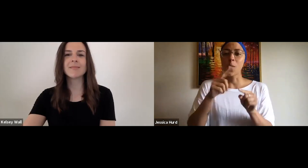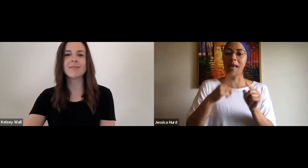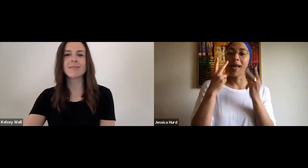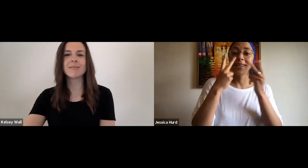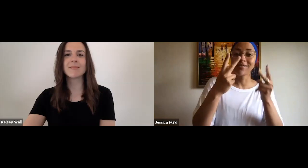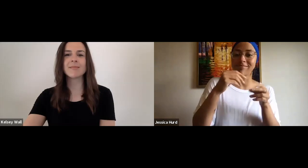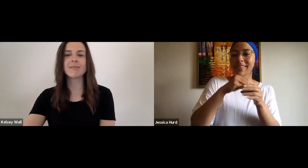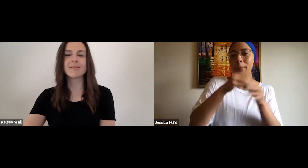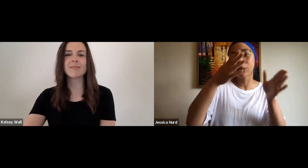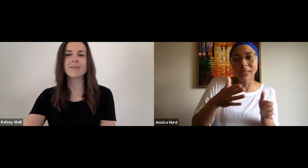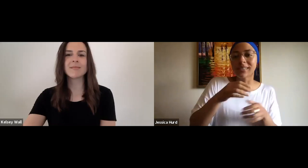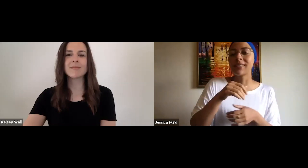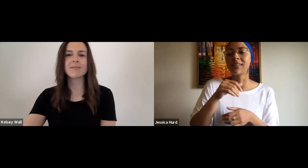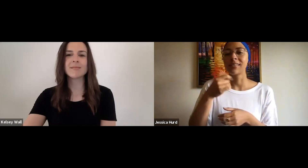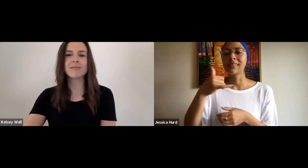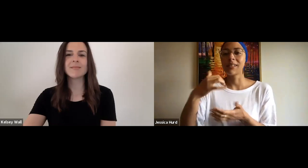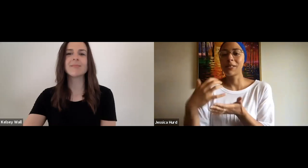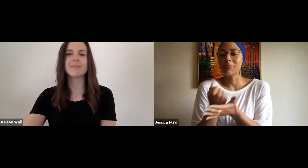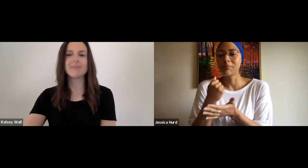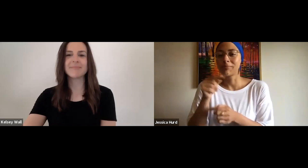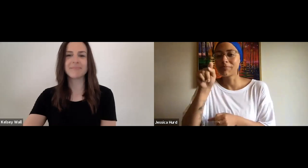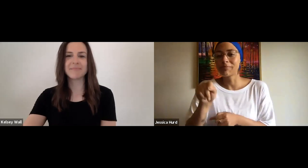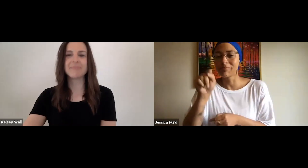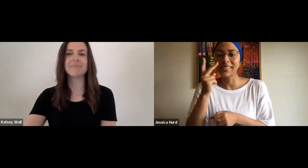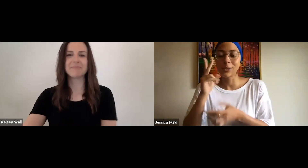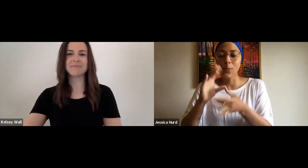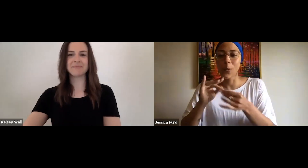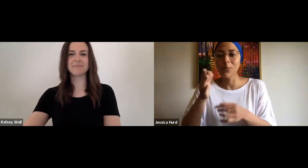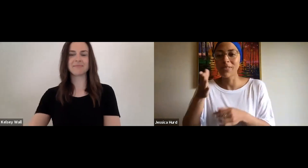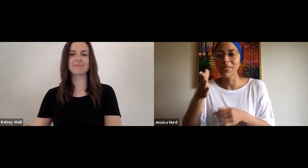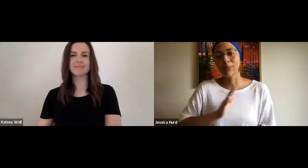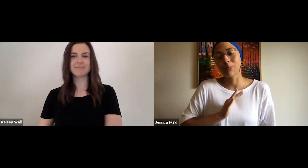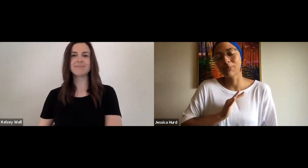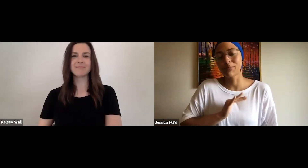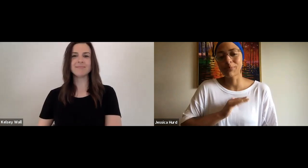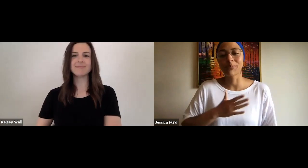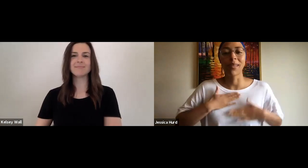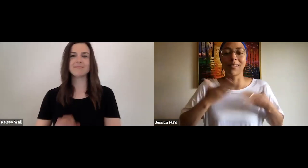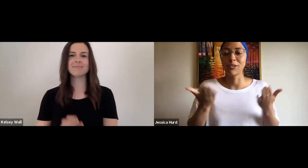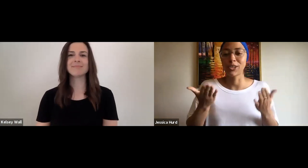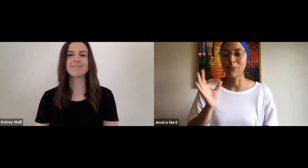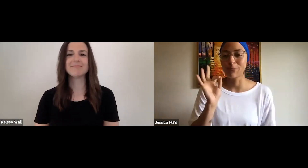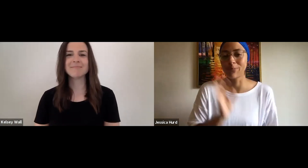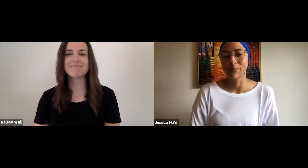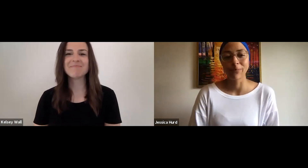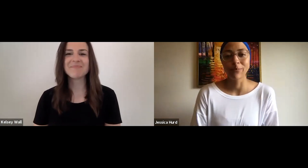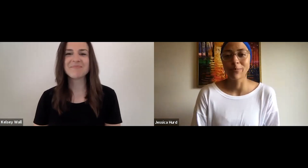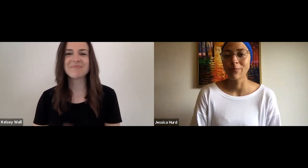I see all of these wonderful people here and all of your wonderful stories, and I'm excited about it.